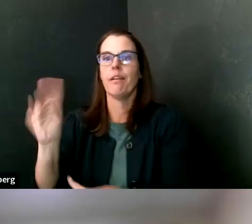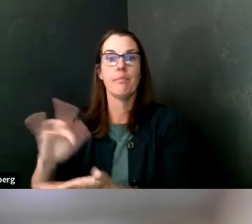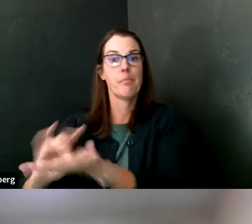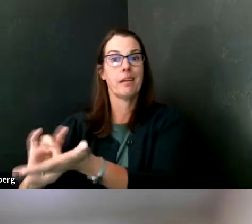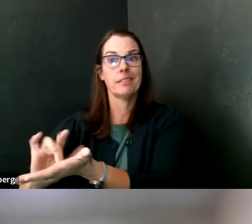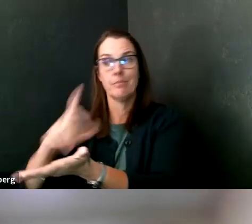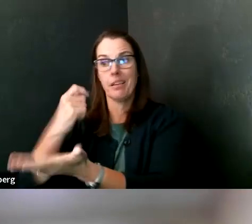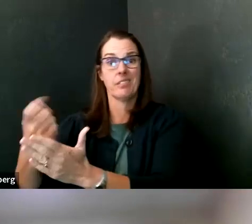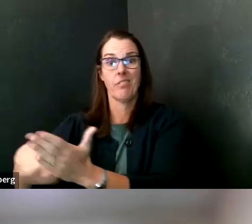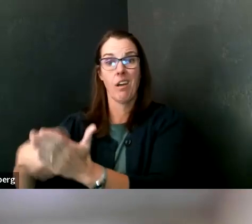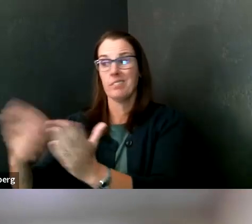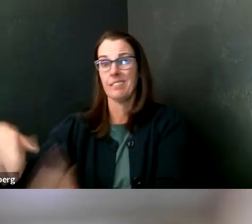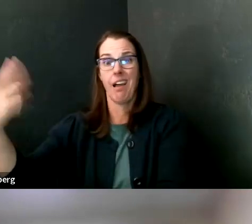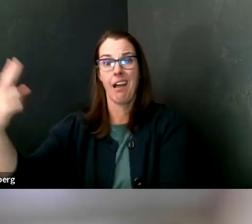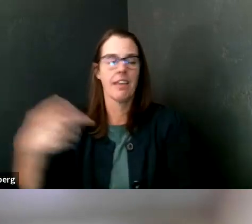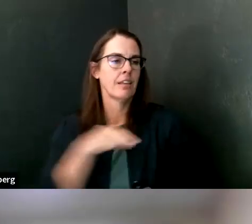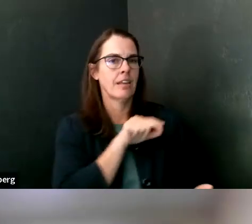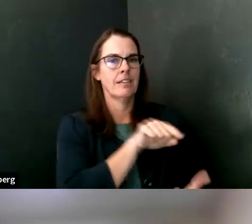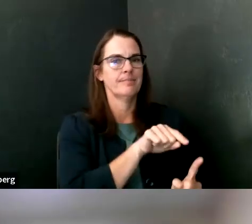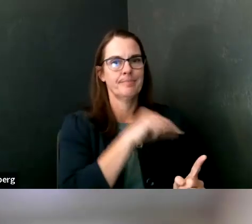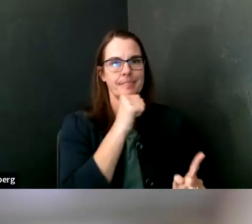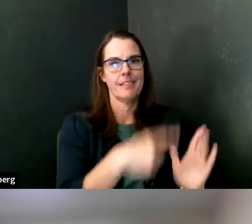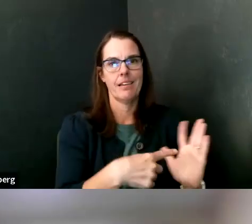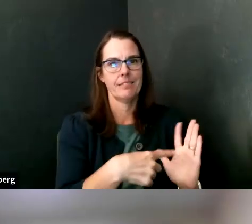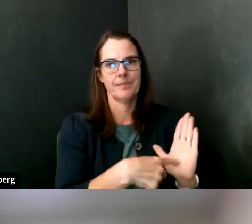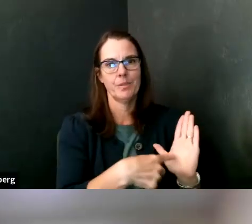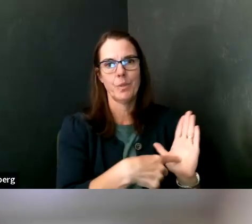because of price. That's not something that immediately gets back to the person who